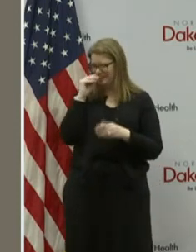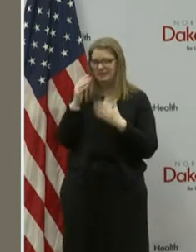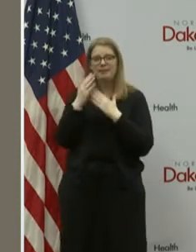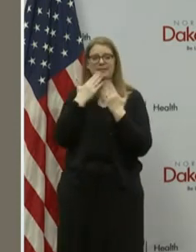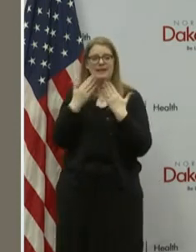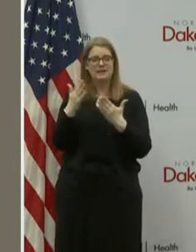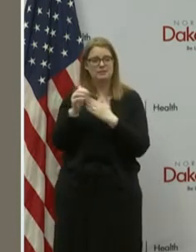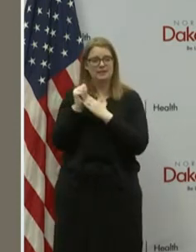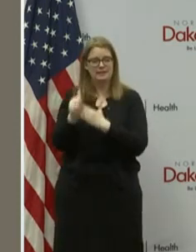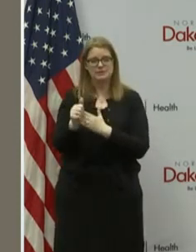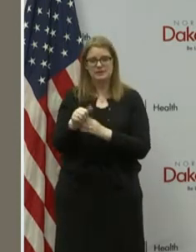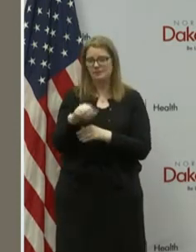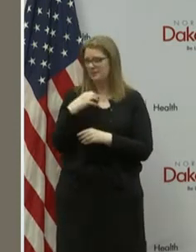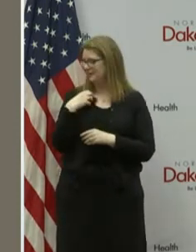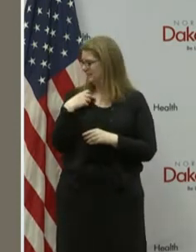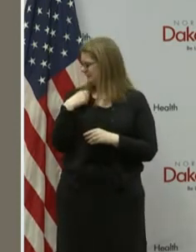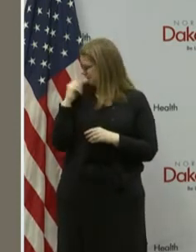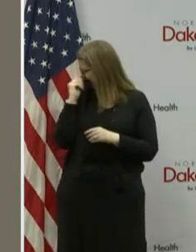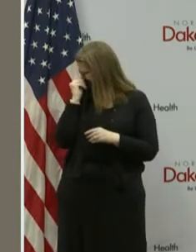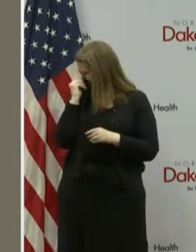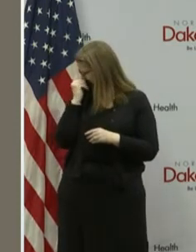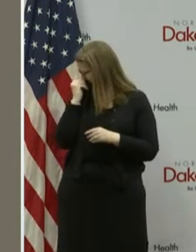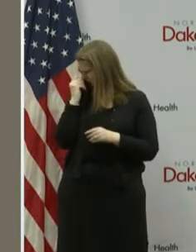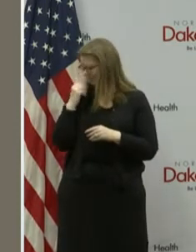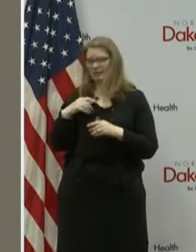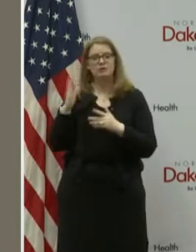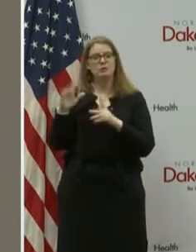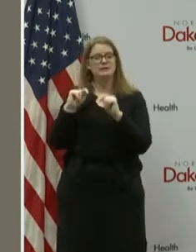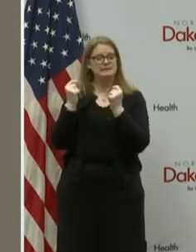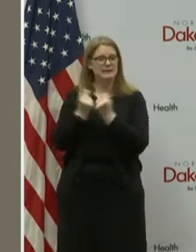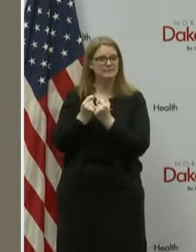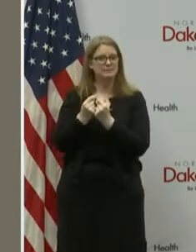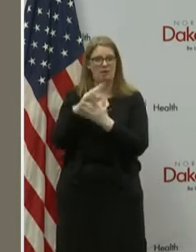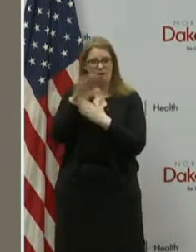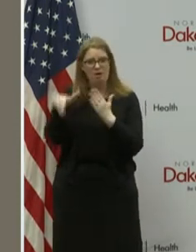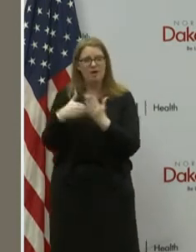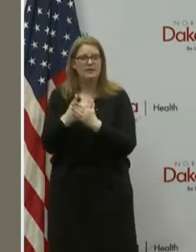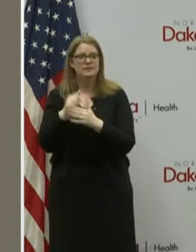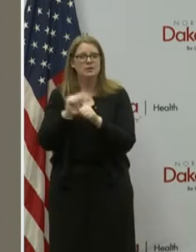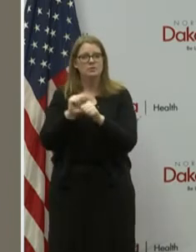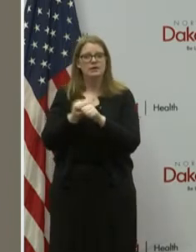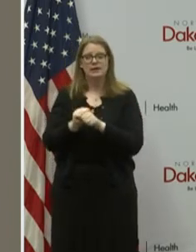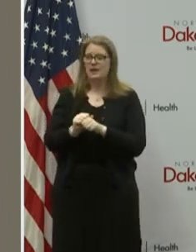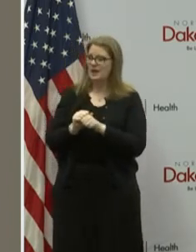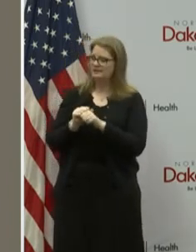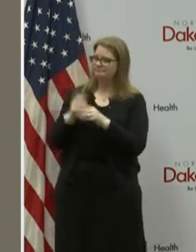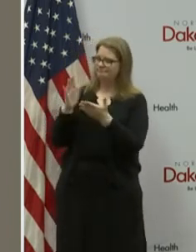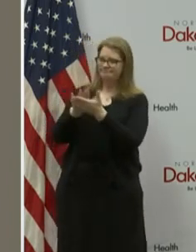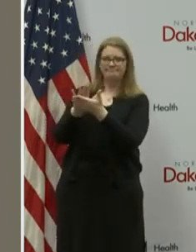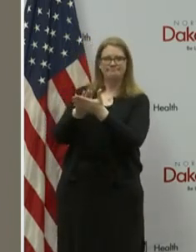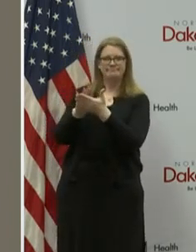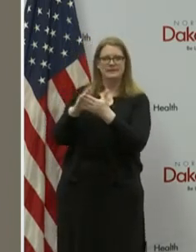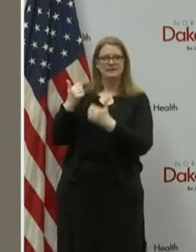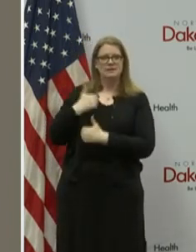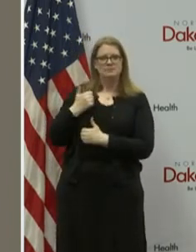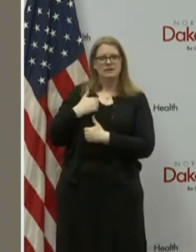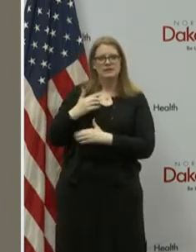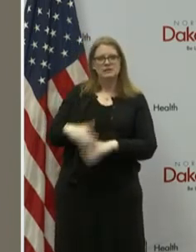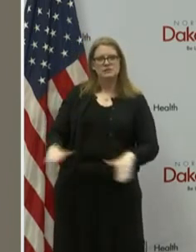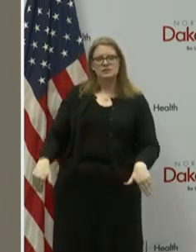STRATEGY. THANKS FOR YOUR LEADERSHIP AND THANKS TO YOUR TEAM IN AND OUT OF UNIFORM. THEY'RE DOING GREAT WORK. AGAIN WE GIVE A SHOUT-OUT TO